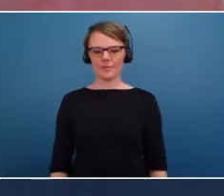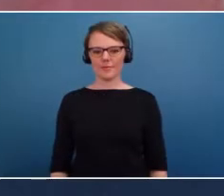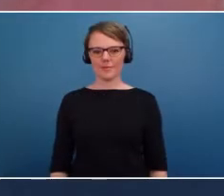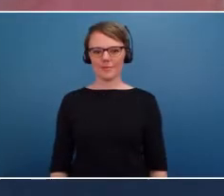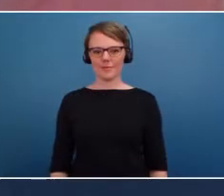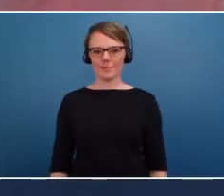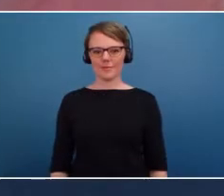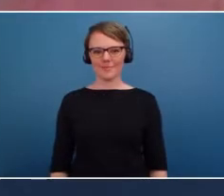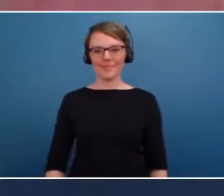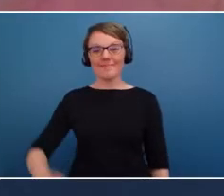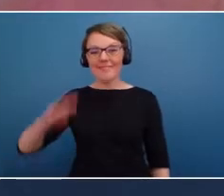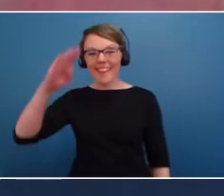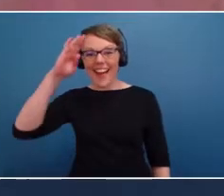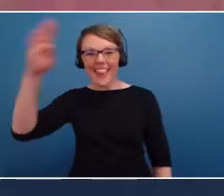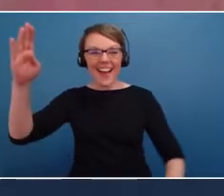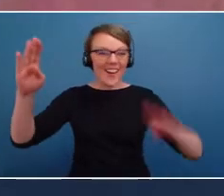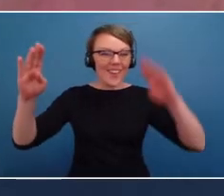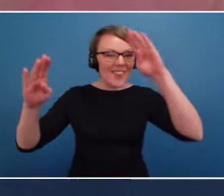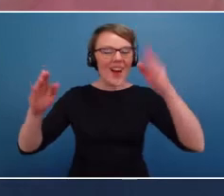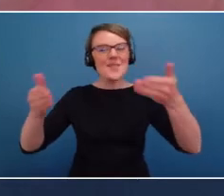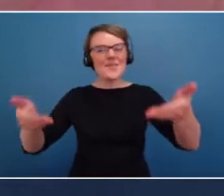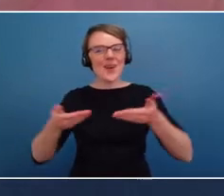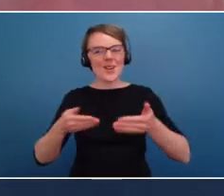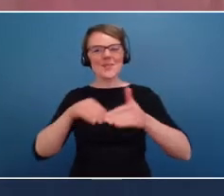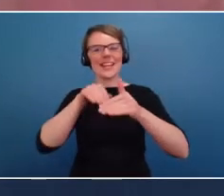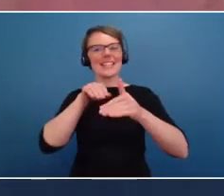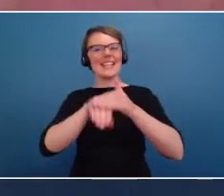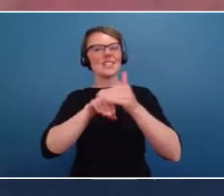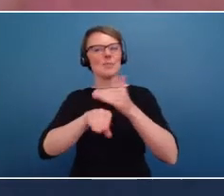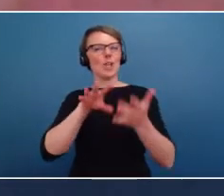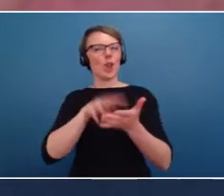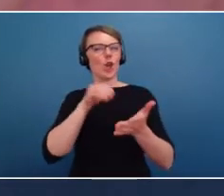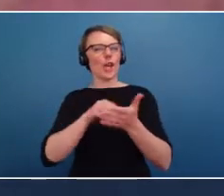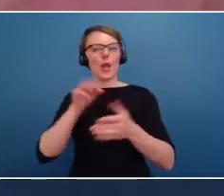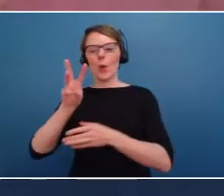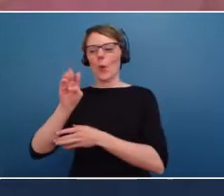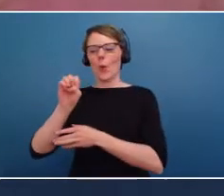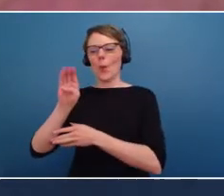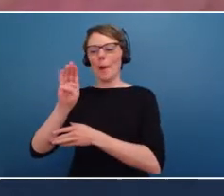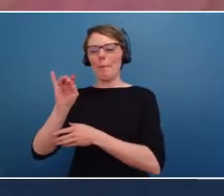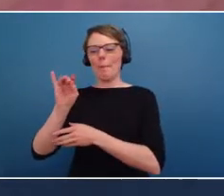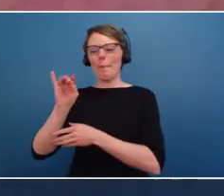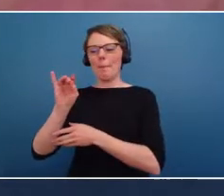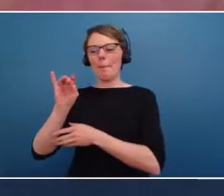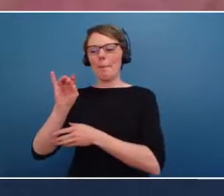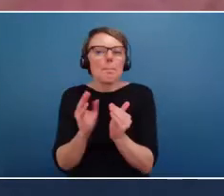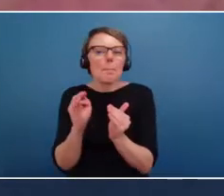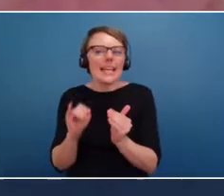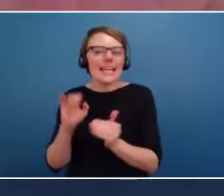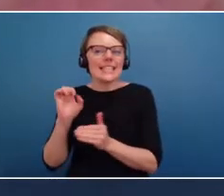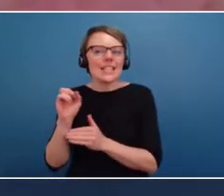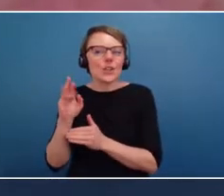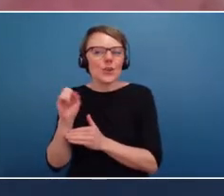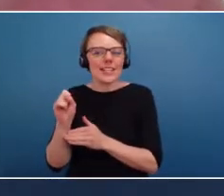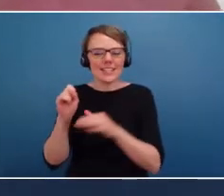Hello, everyone. And welcome to our Accessibility Learning Webinar miniseries that we’ve launched recently that’s really focused on remote working and a lot